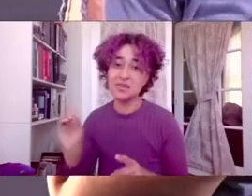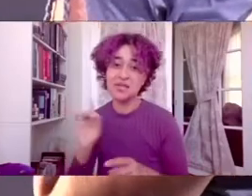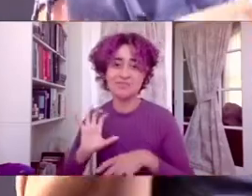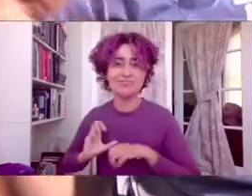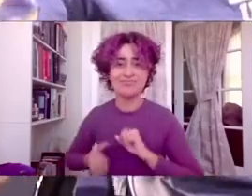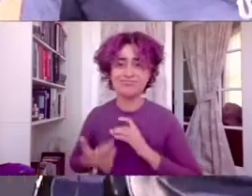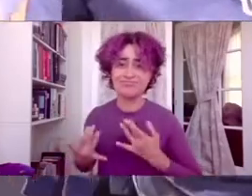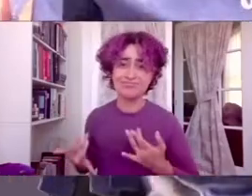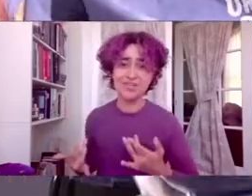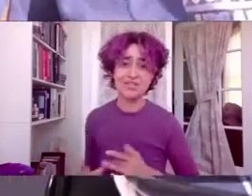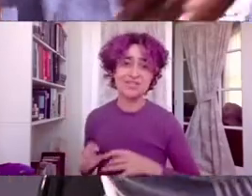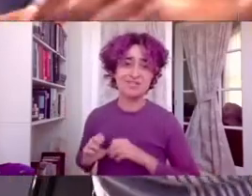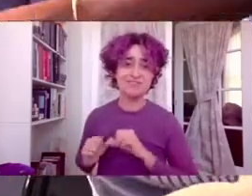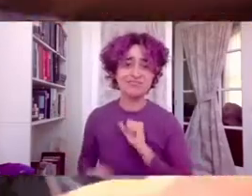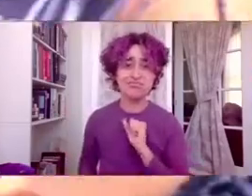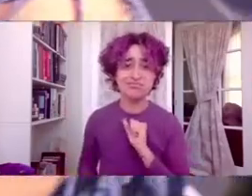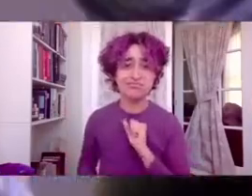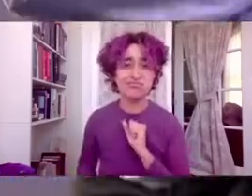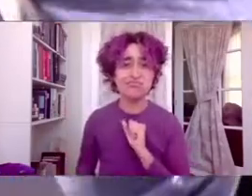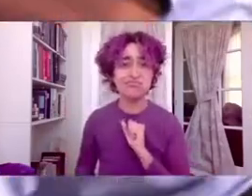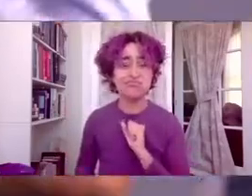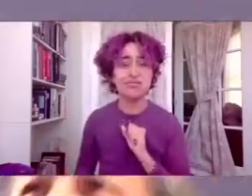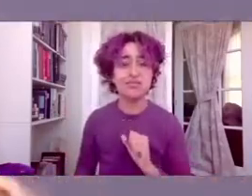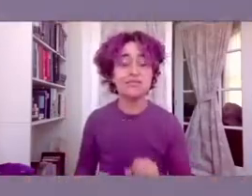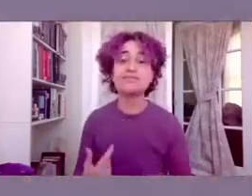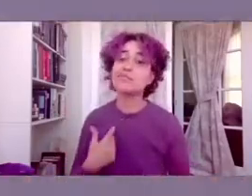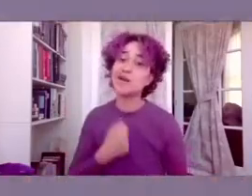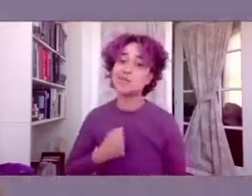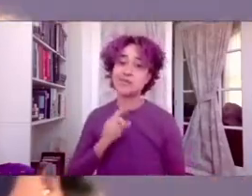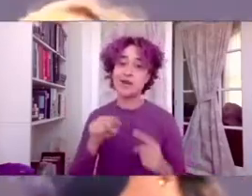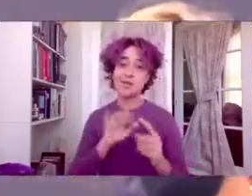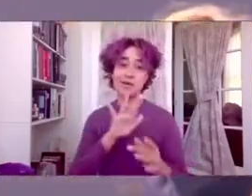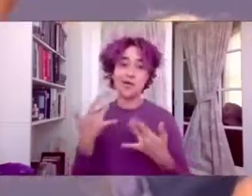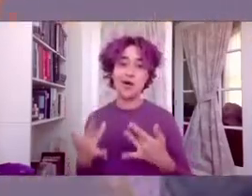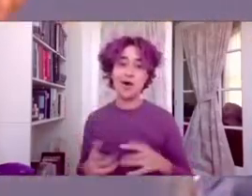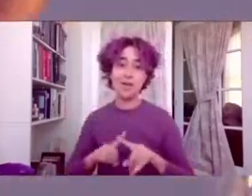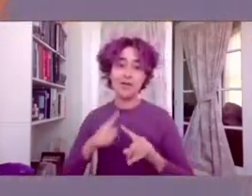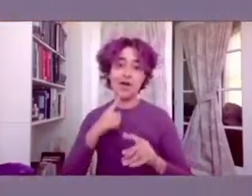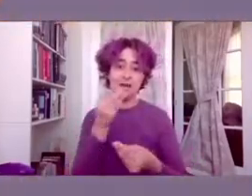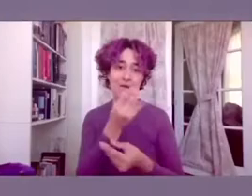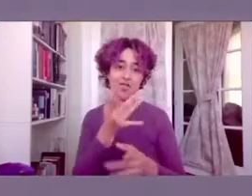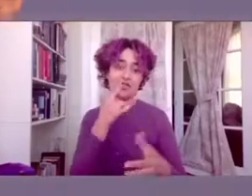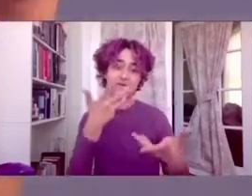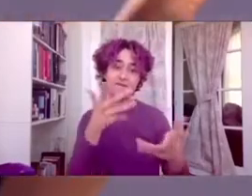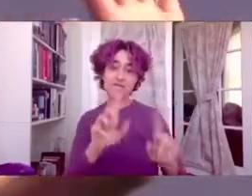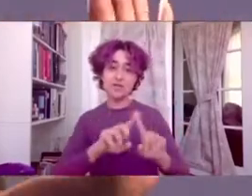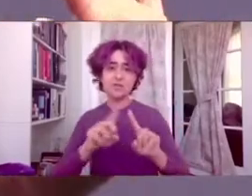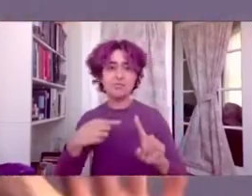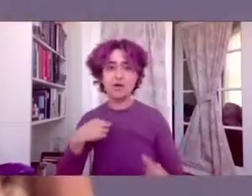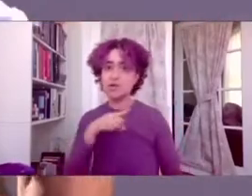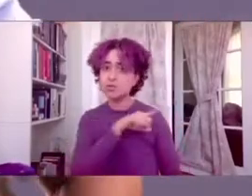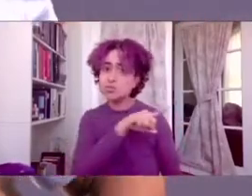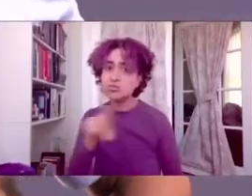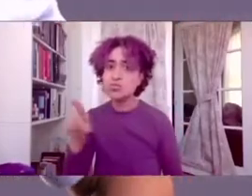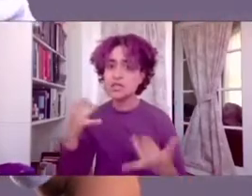Get in line. I'm sorry about your heart girl. And Imma let you finish, but are we sure we talking about the same democracy?